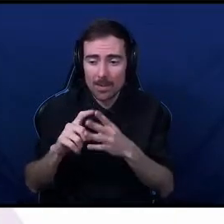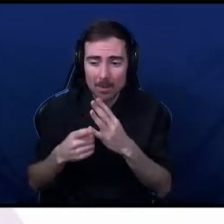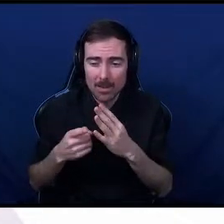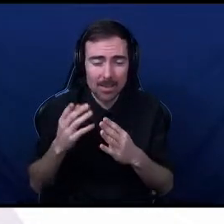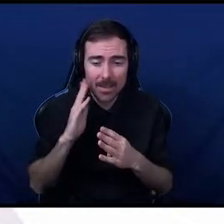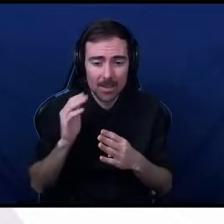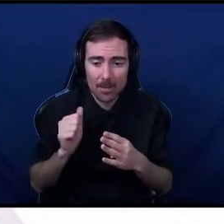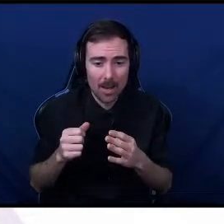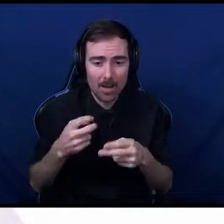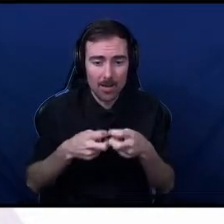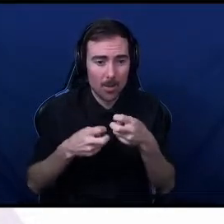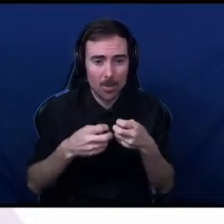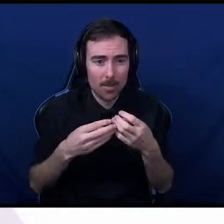stopped now. I hope that answers.